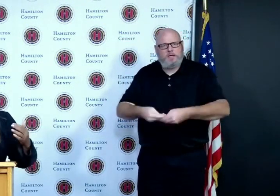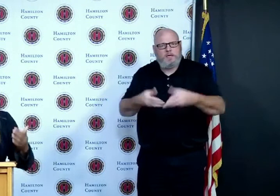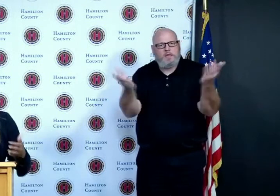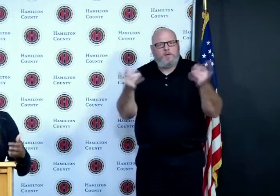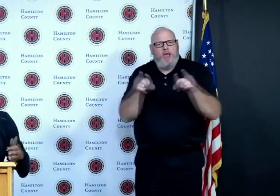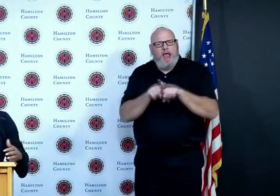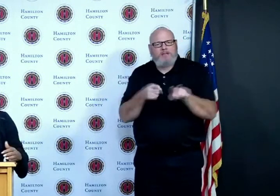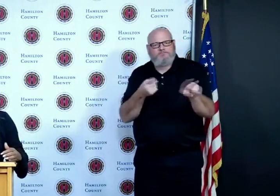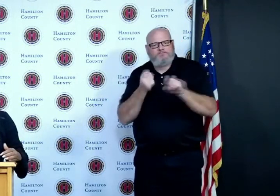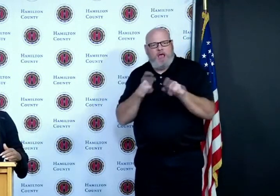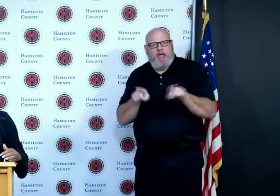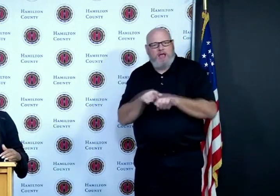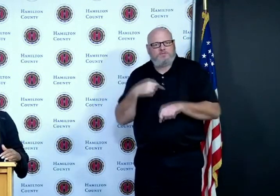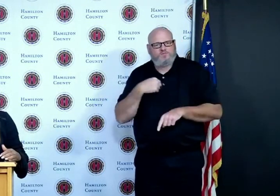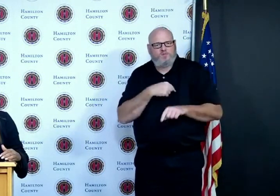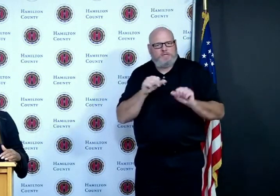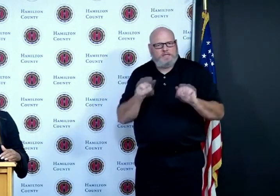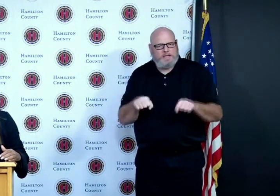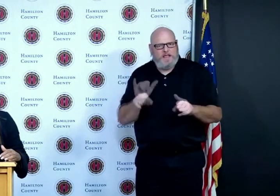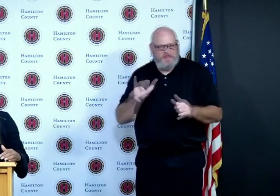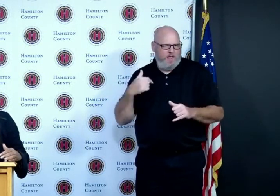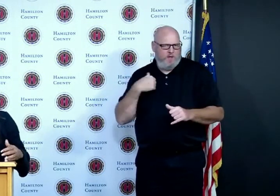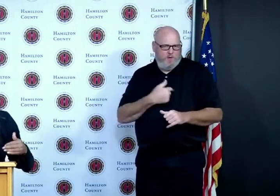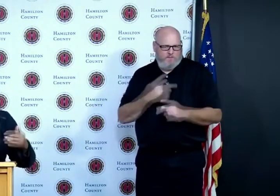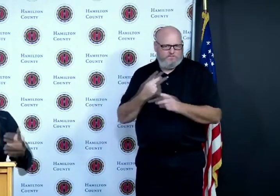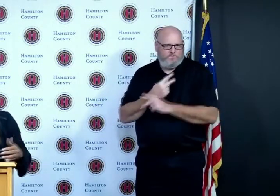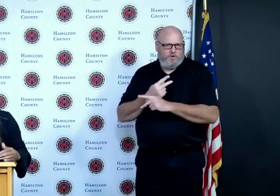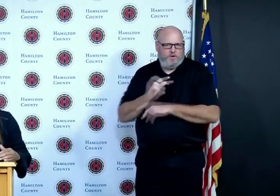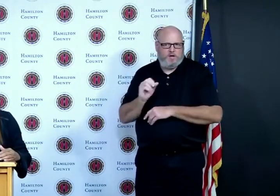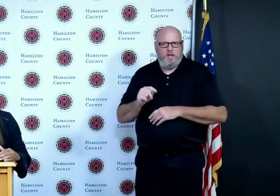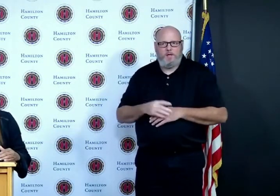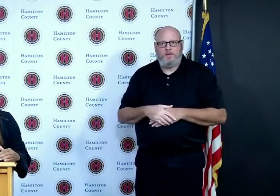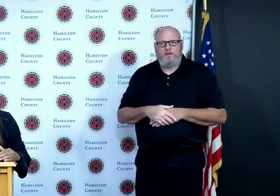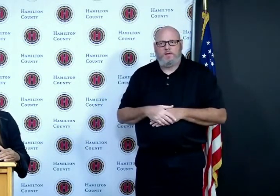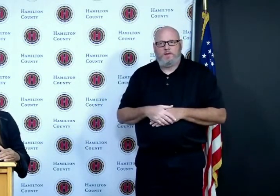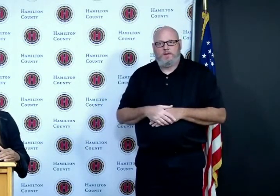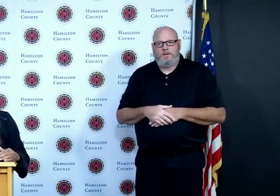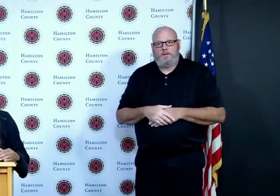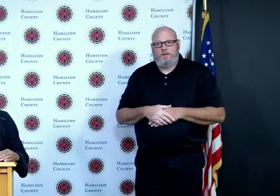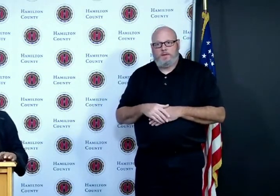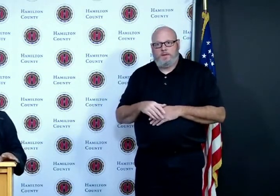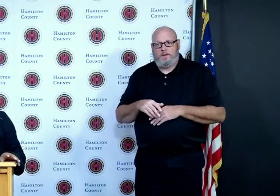are ready to go we have the money ready to go but they haven't been processed yet and so